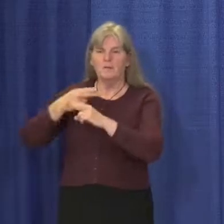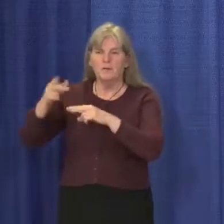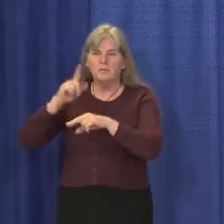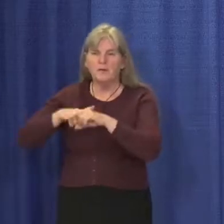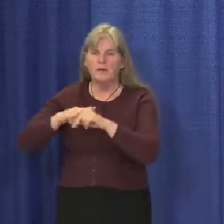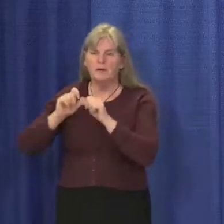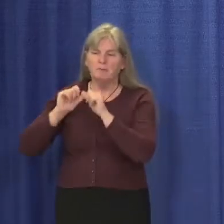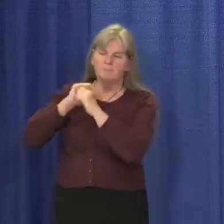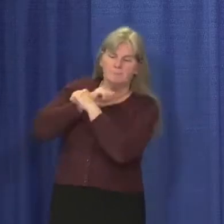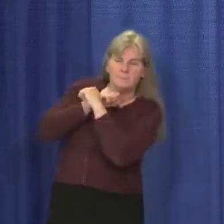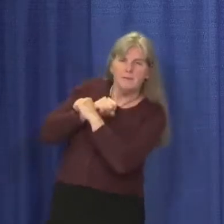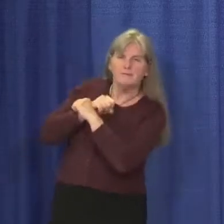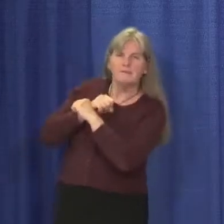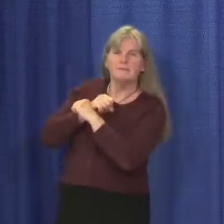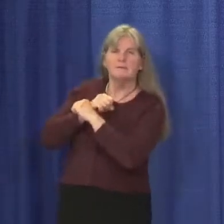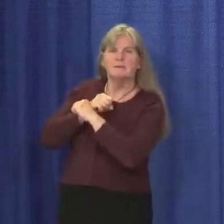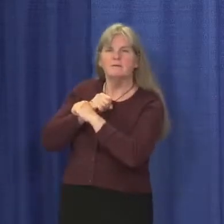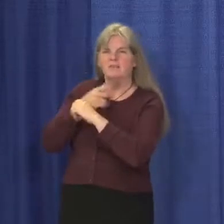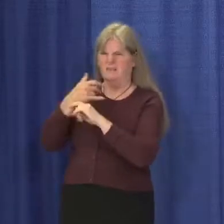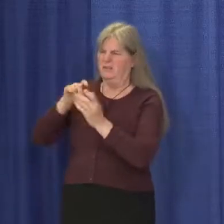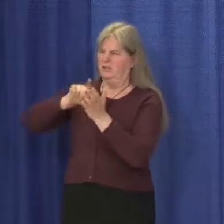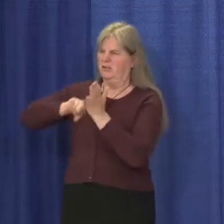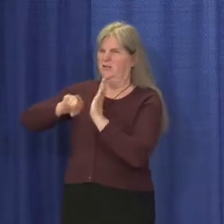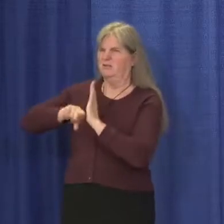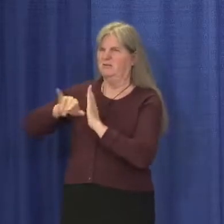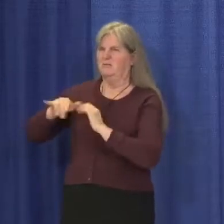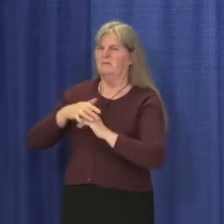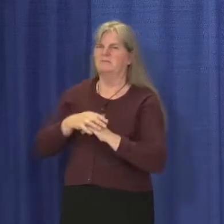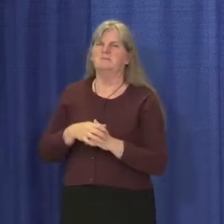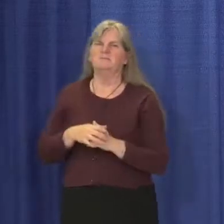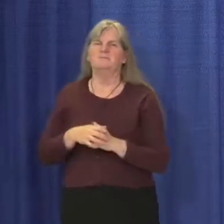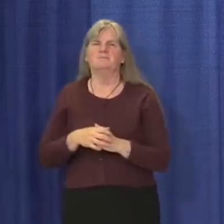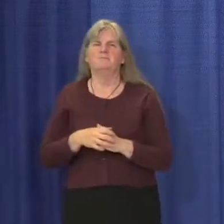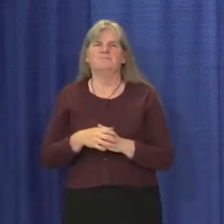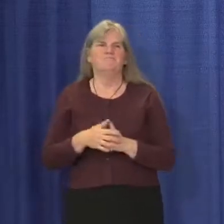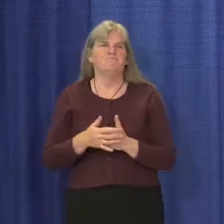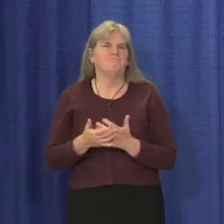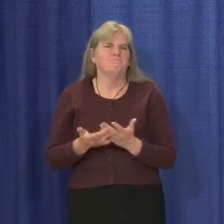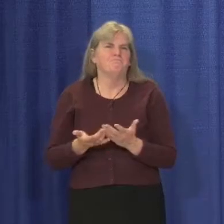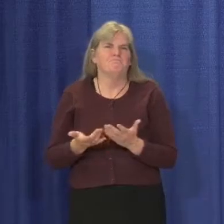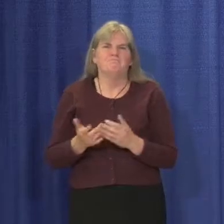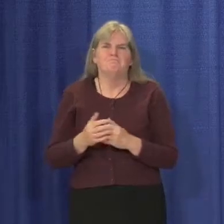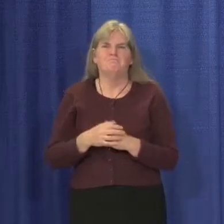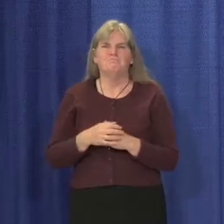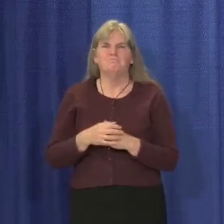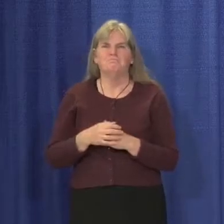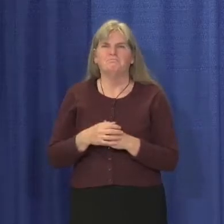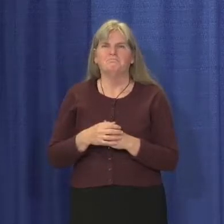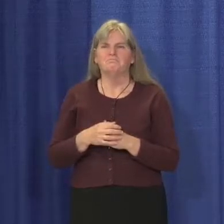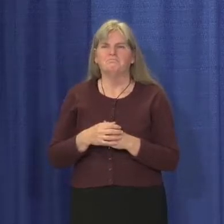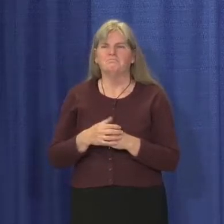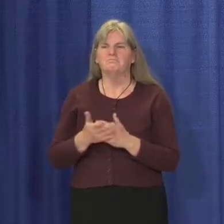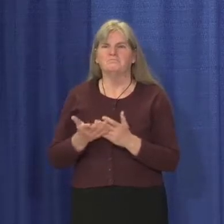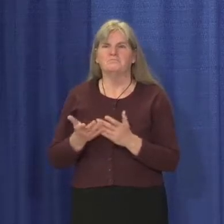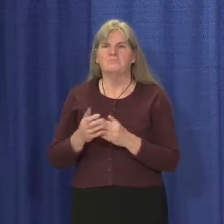an ongoing study in itself. How long to those doses give us